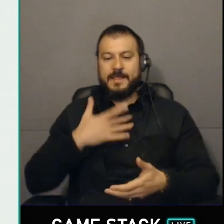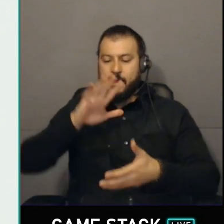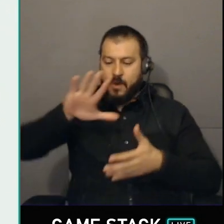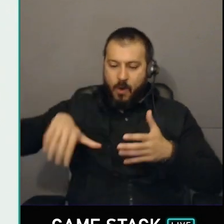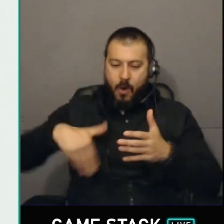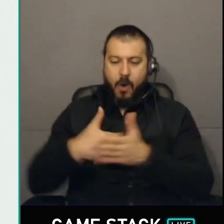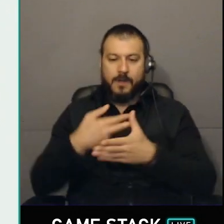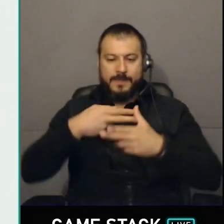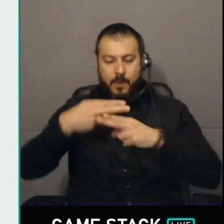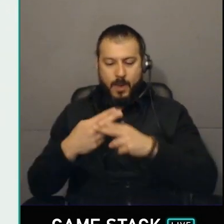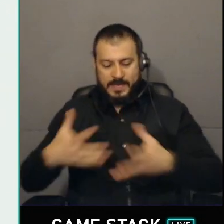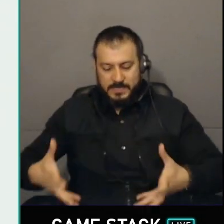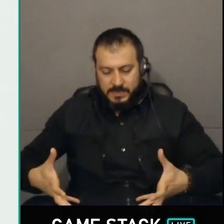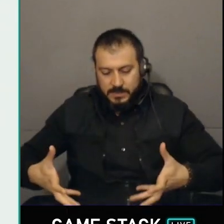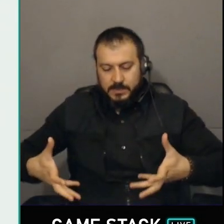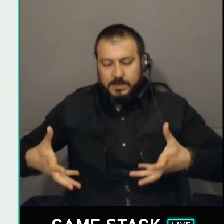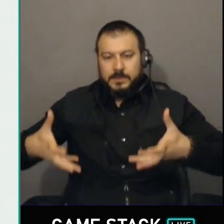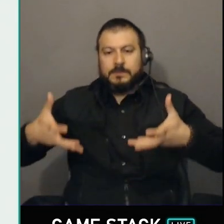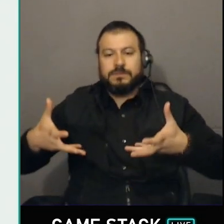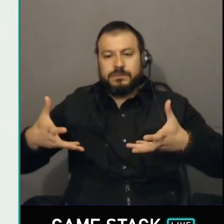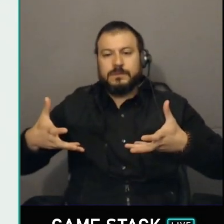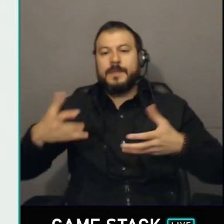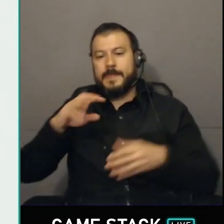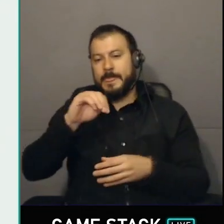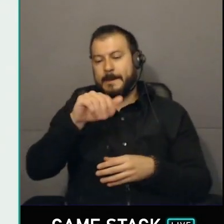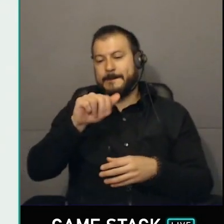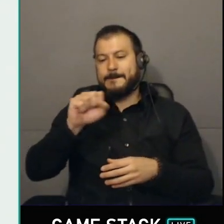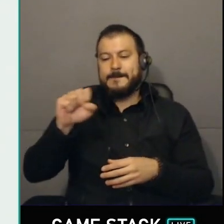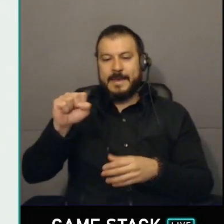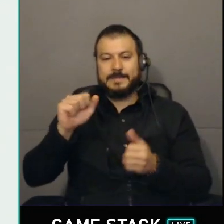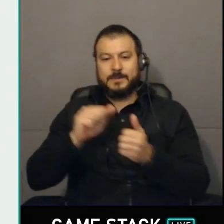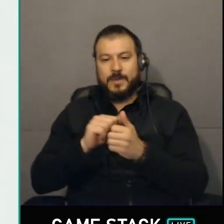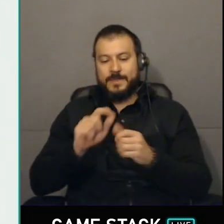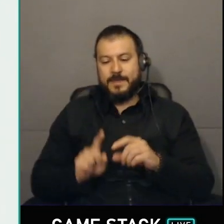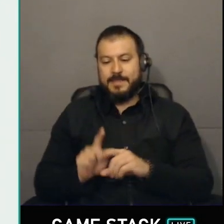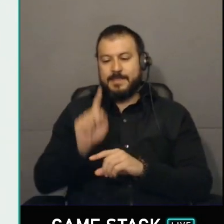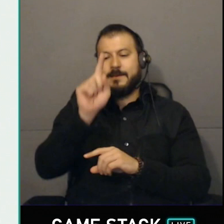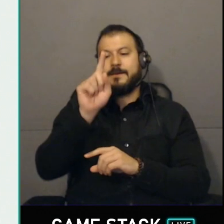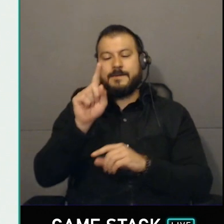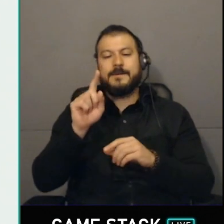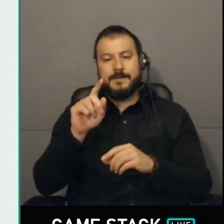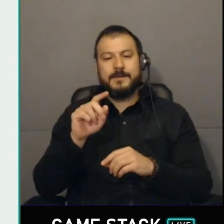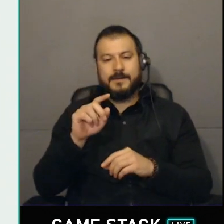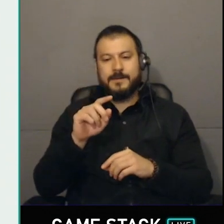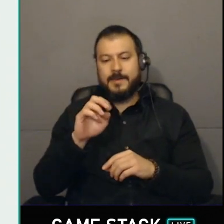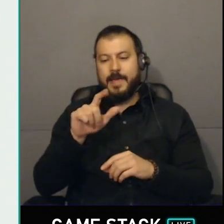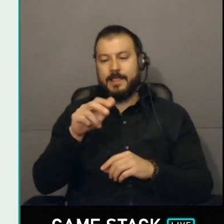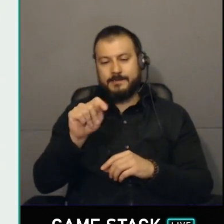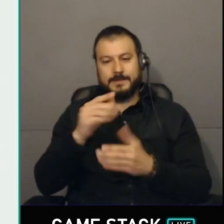mass is to do with the linear element of a body. If we use a long lever to try and lift that that box up,